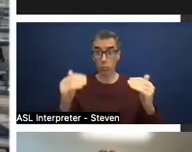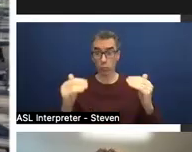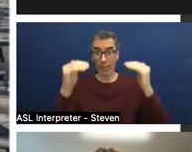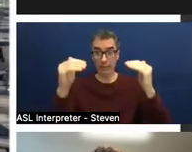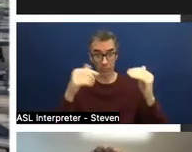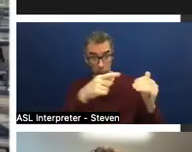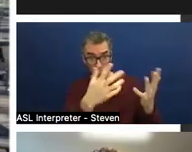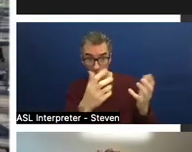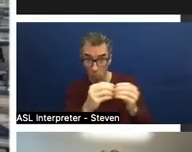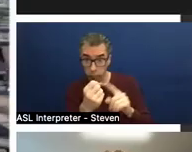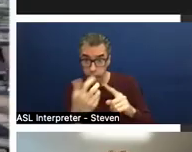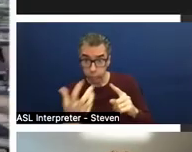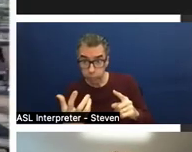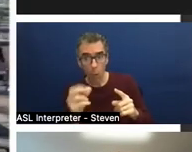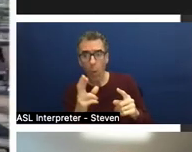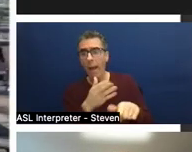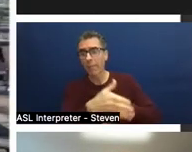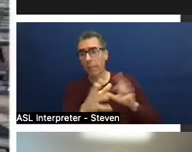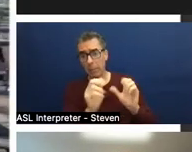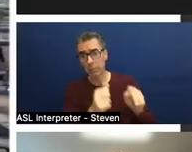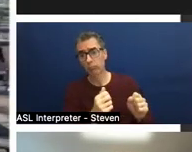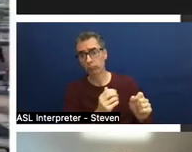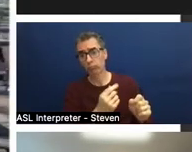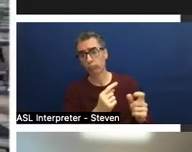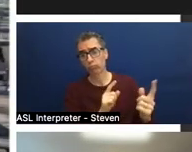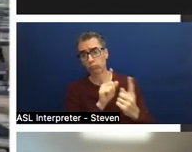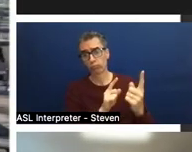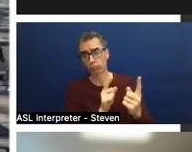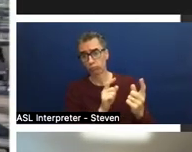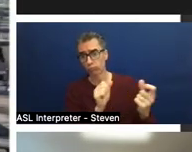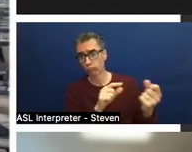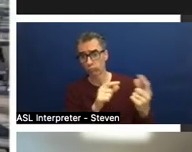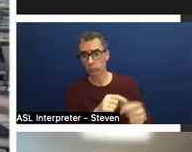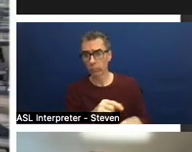or we can always follow up after the meeting as well. Yeah, it just sounded like Ryan,